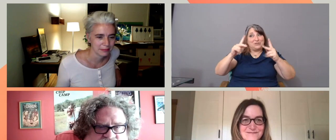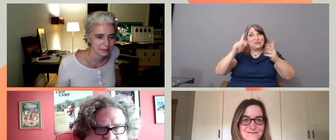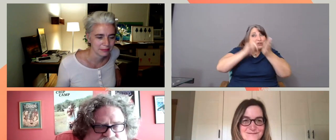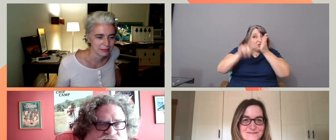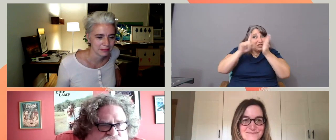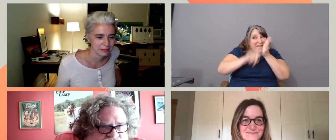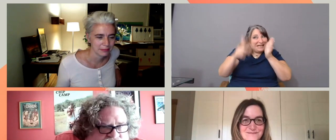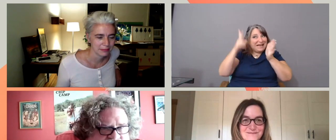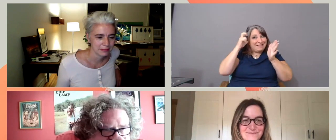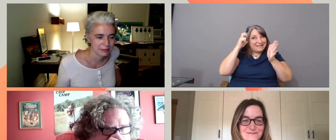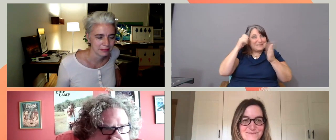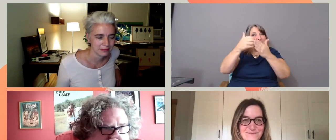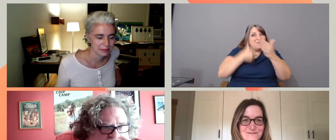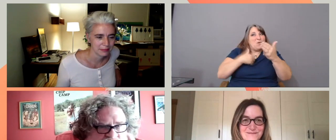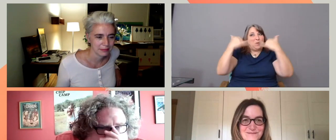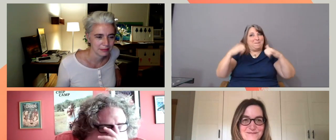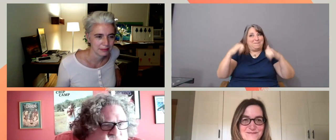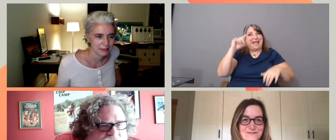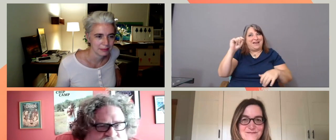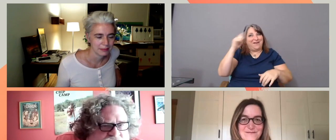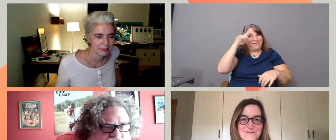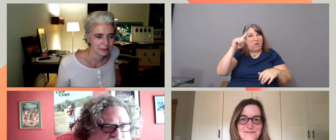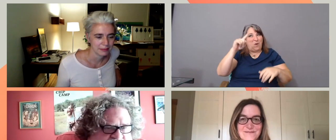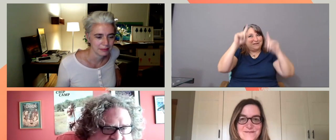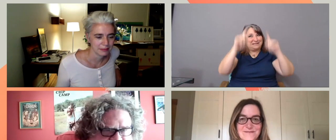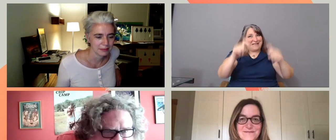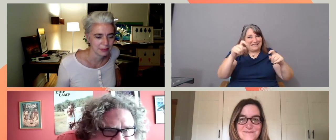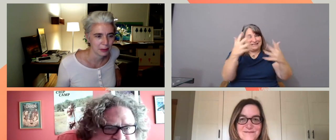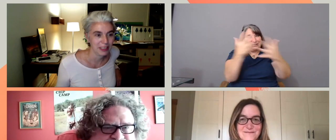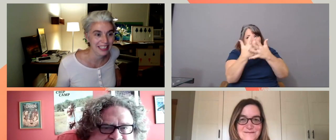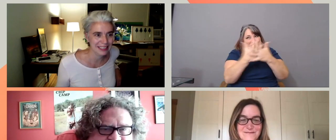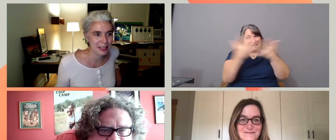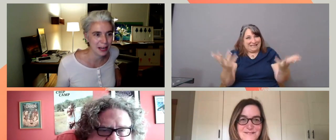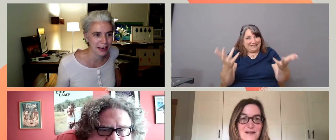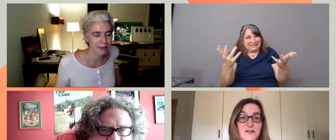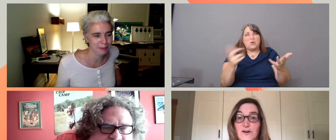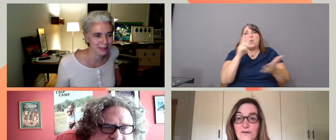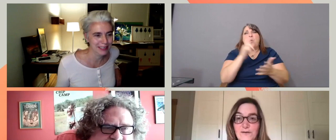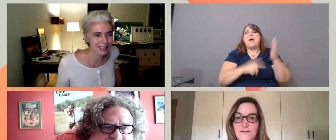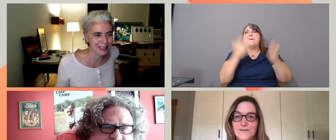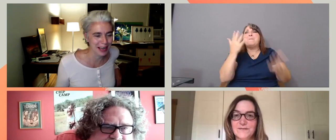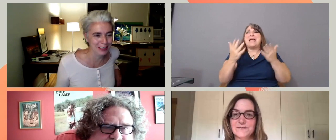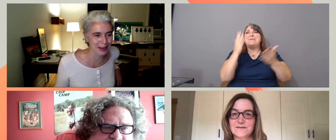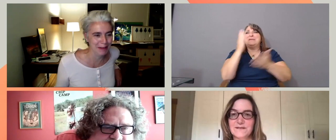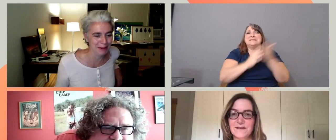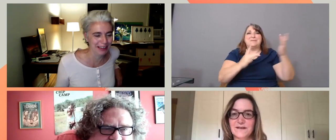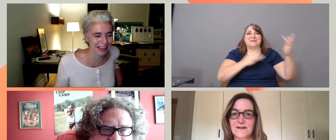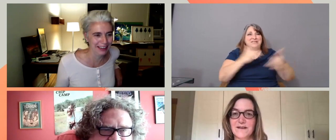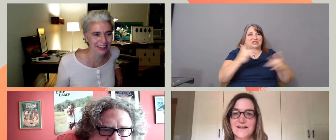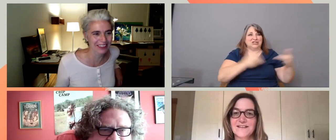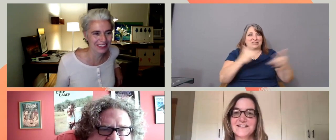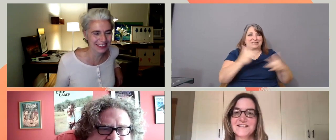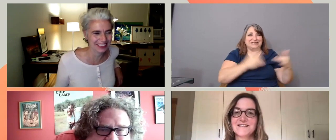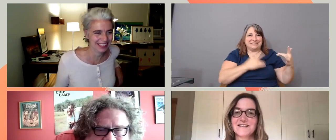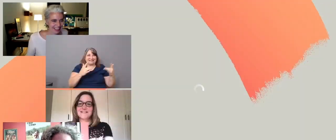So see if you can see where there could be some concerns here. Inside-- inside job. OK, go.